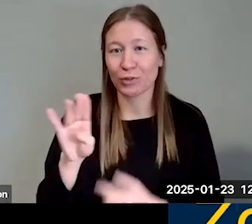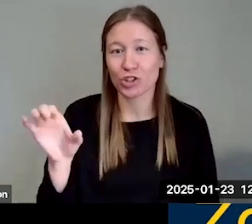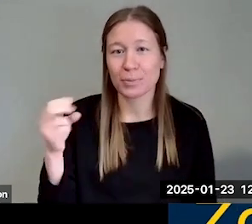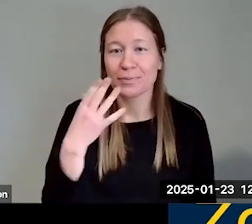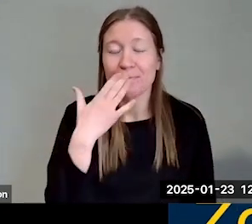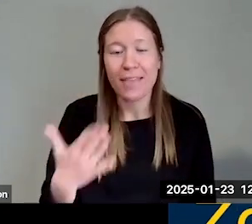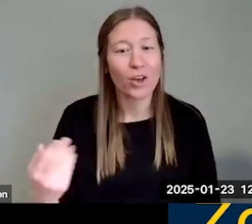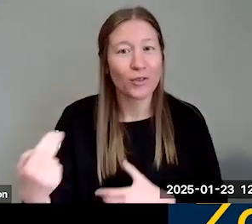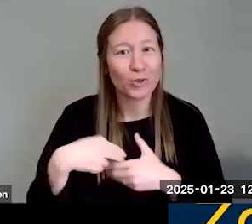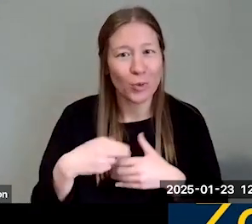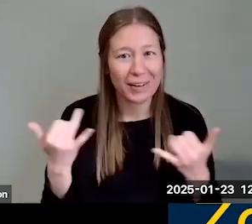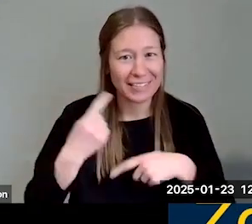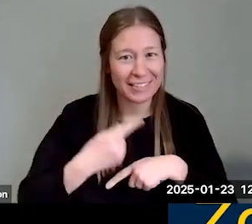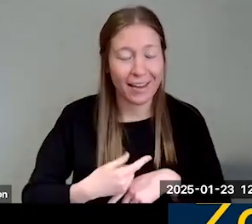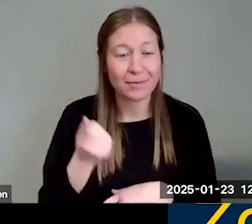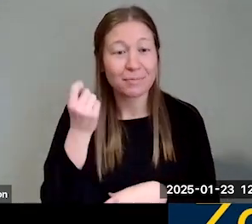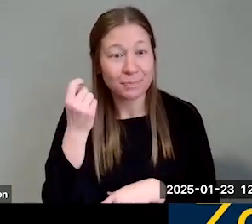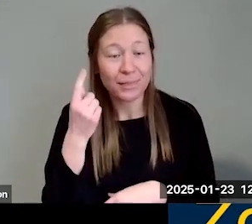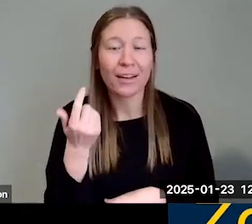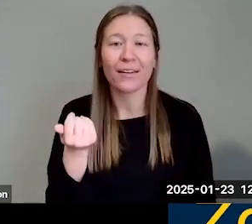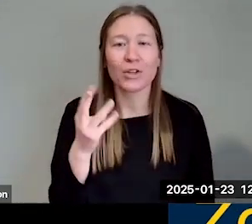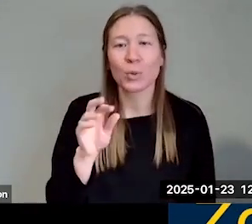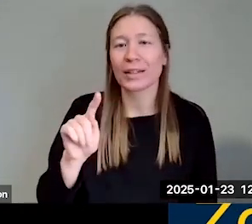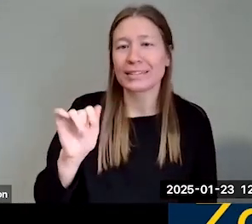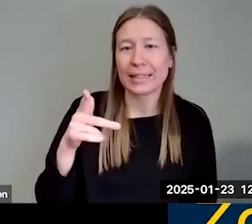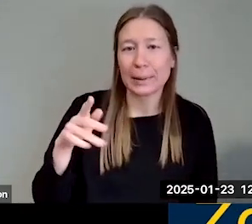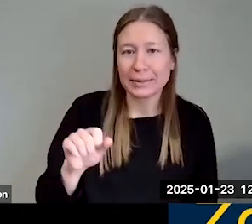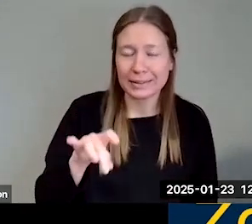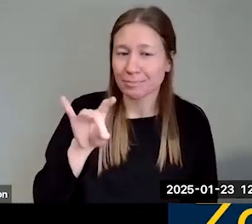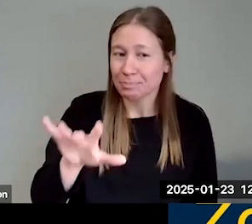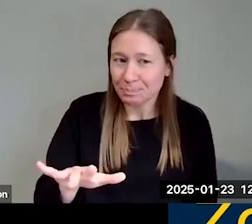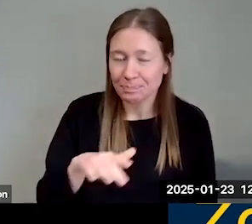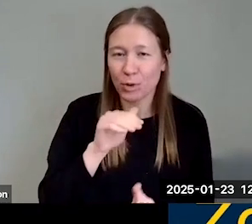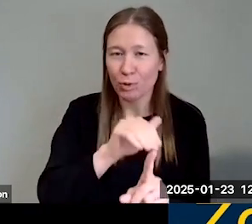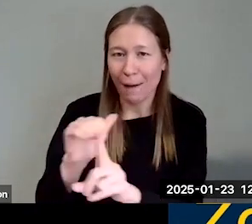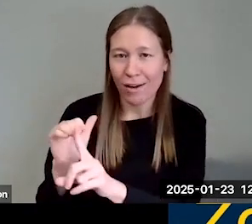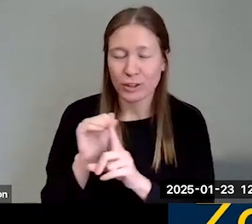Just a few tips and reminders. This workshop is also being recorded